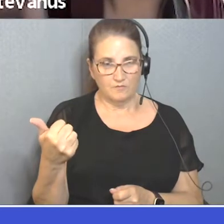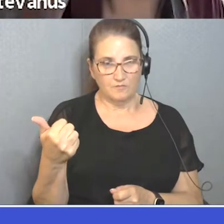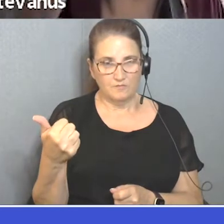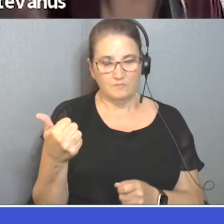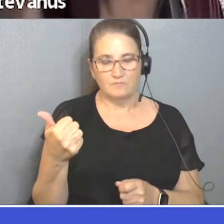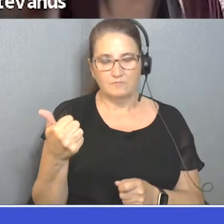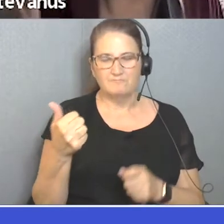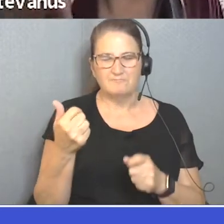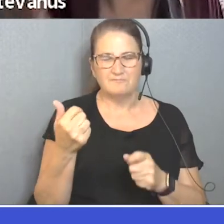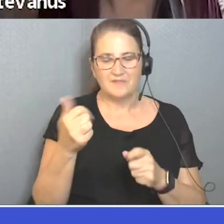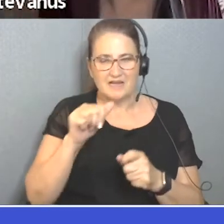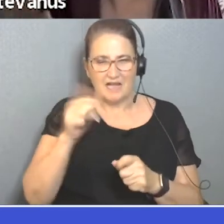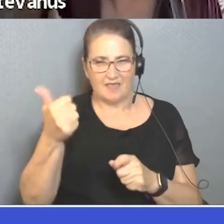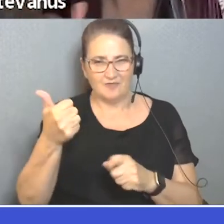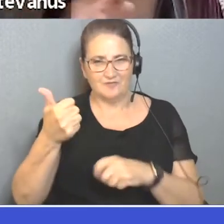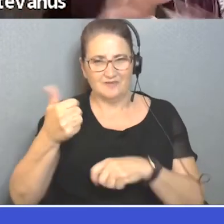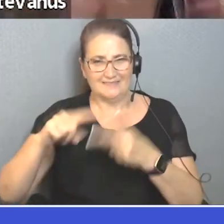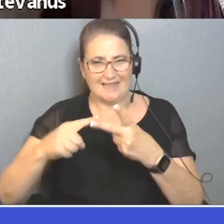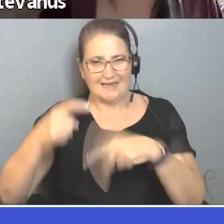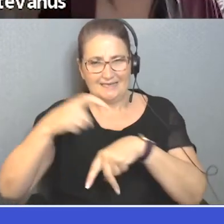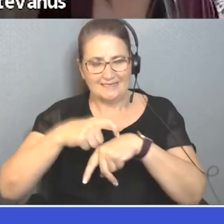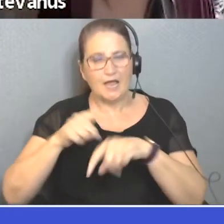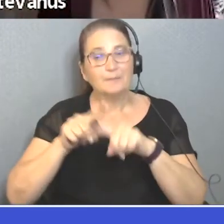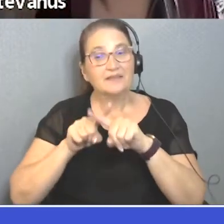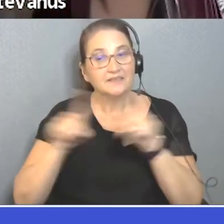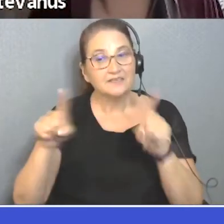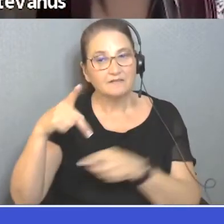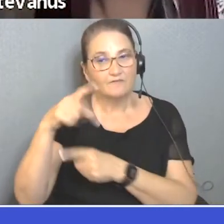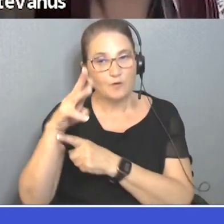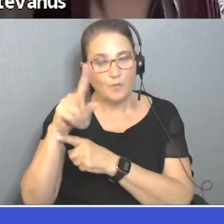another round of empathy mapping but with slightly different prompts.